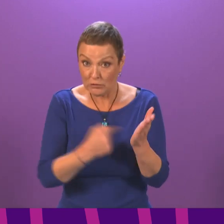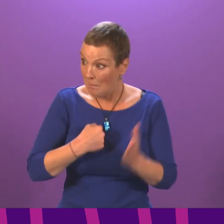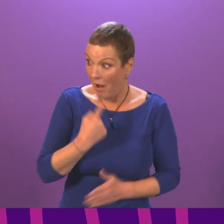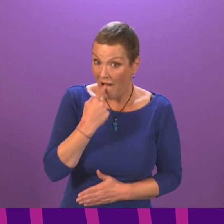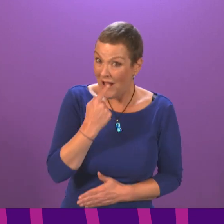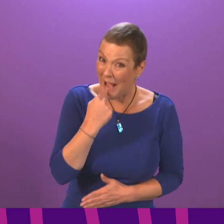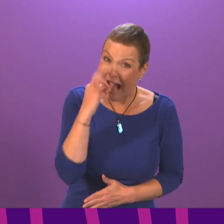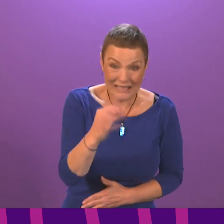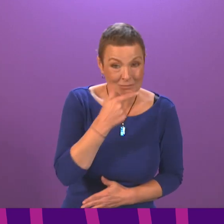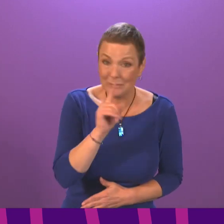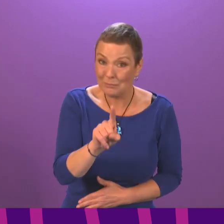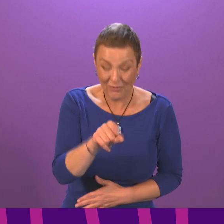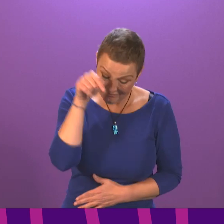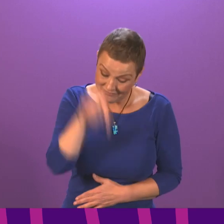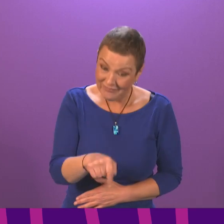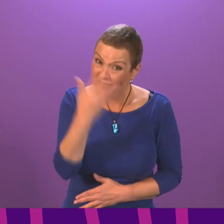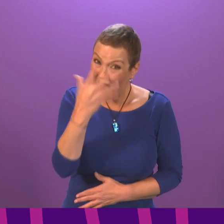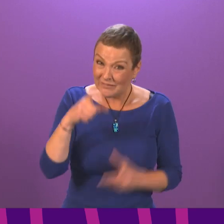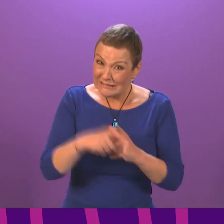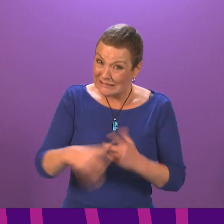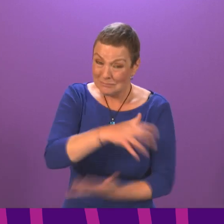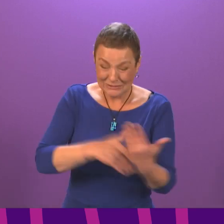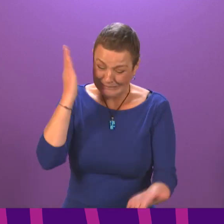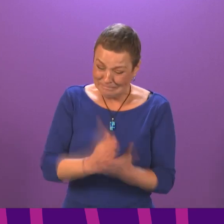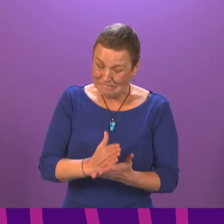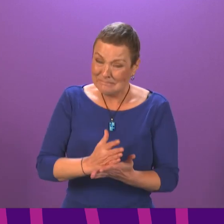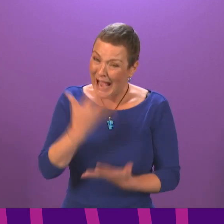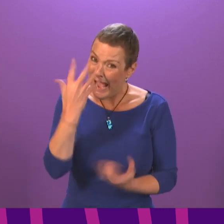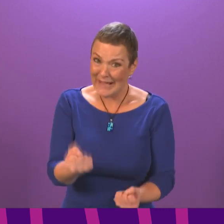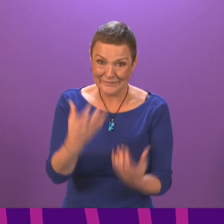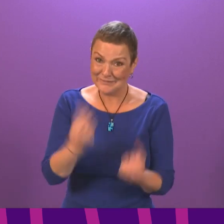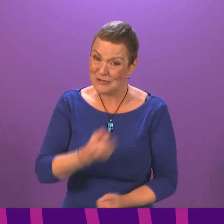being very open with people that the arrangement carries risk, which is why, where people can